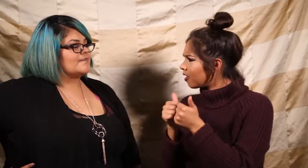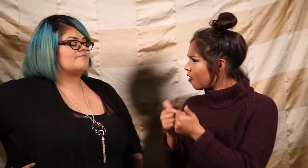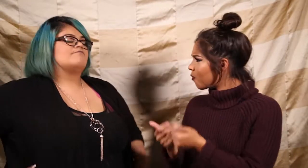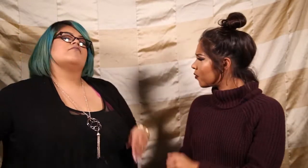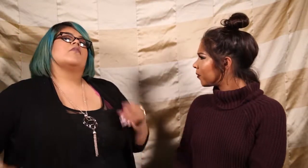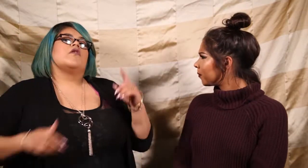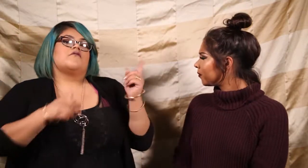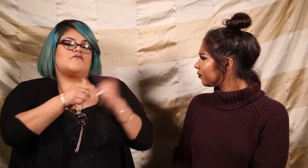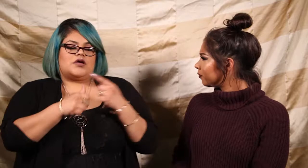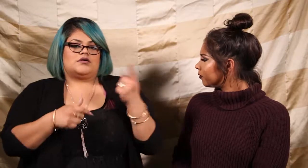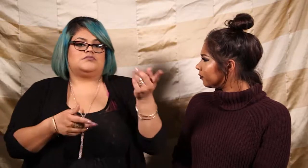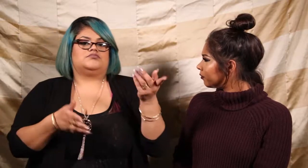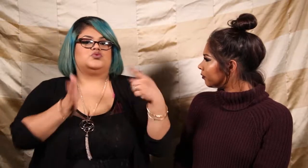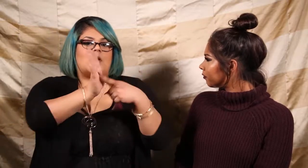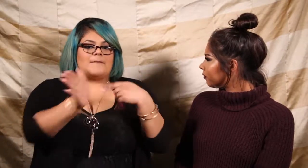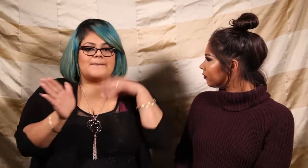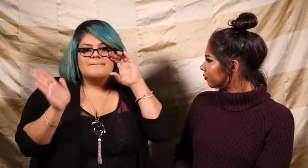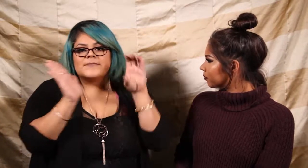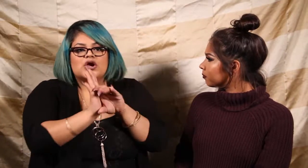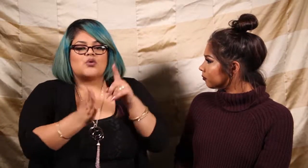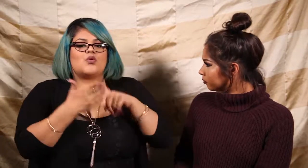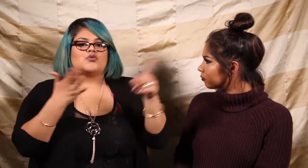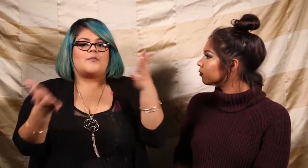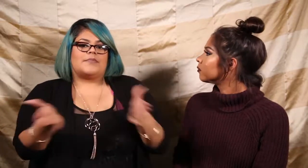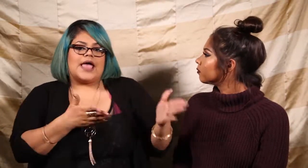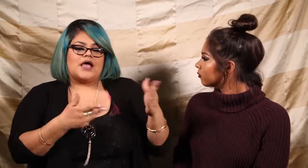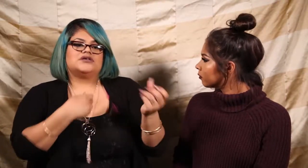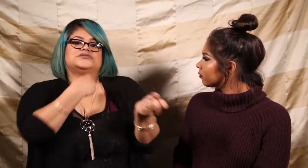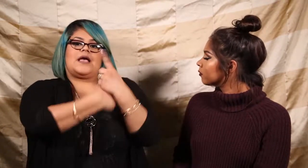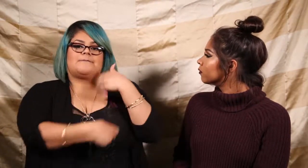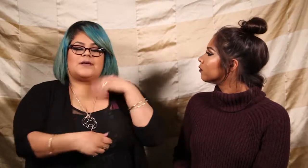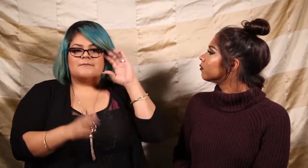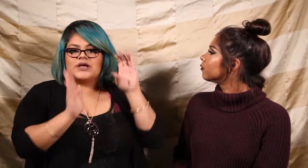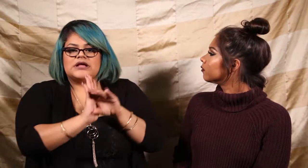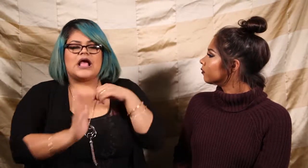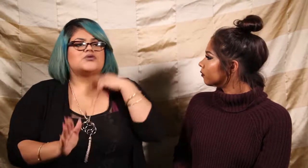First, show me the picture what you want and send me the picture.. I always ask what kind do you want and send me example..